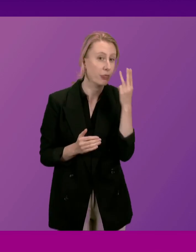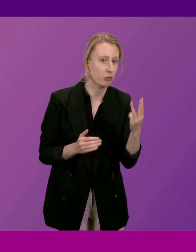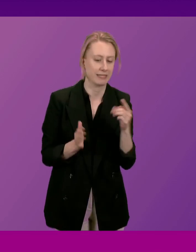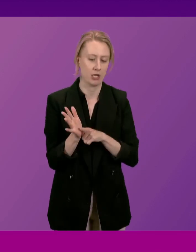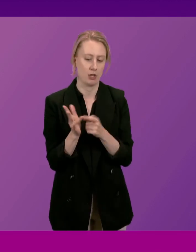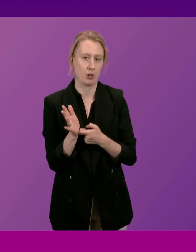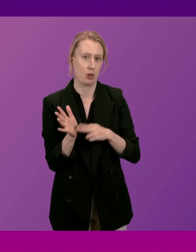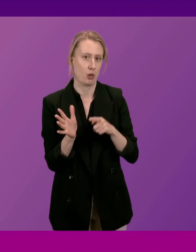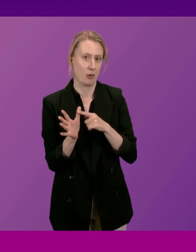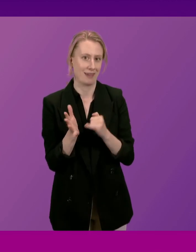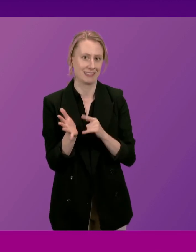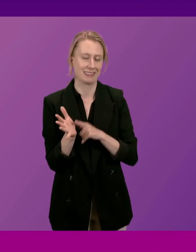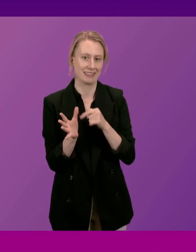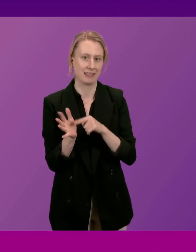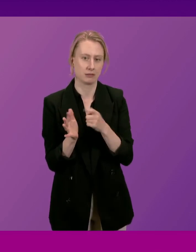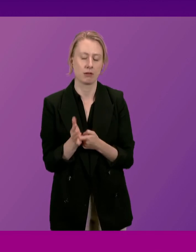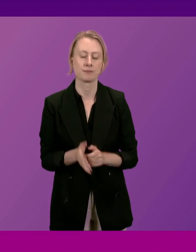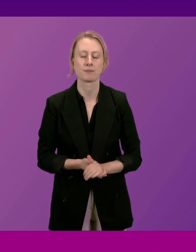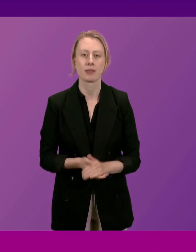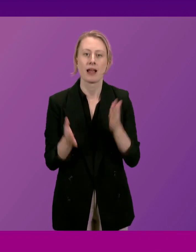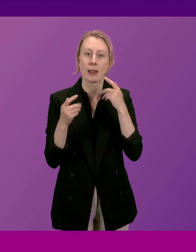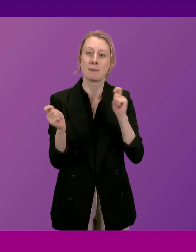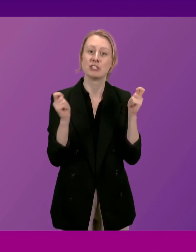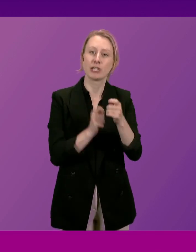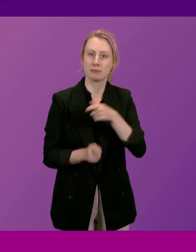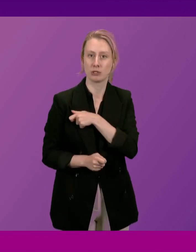The Climate Change Committee report that was published this week shows that Scotland’s